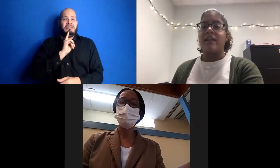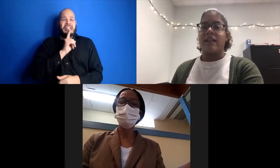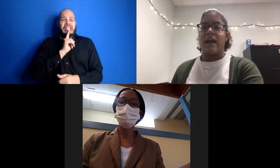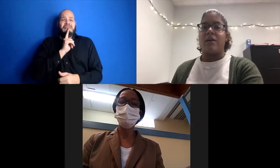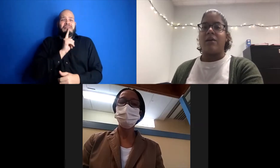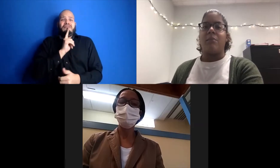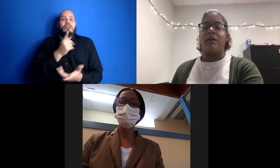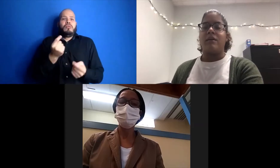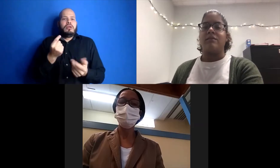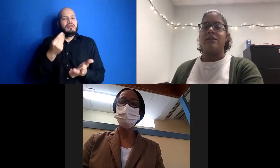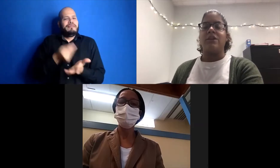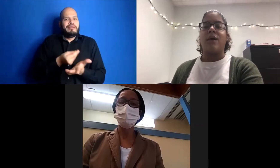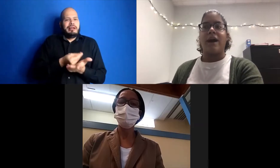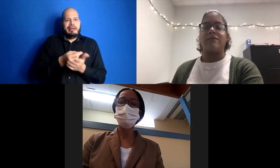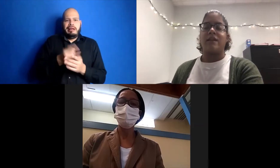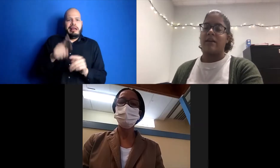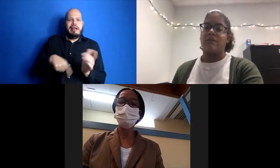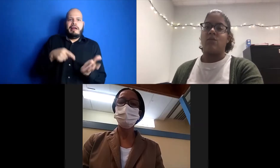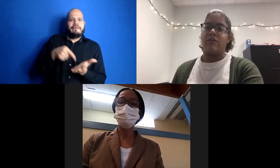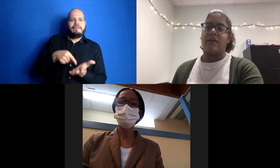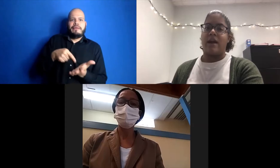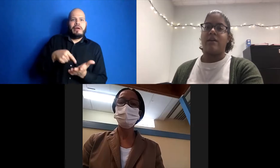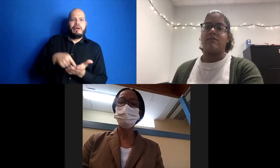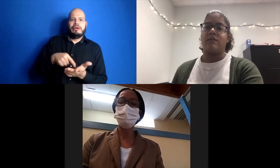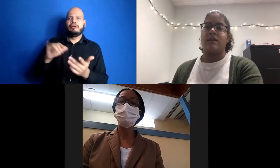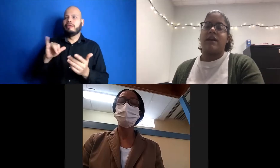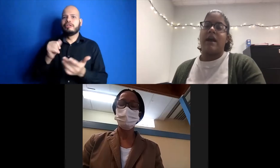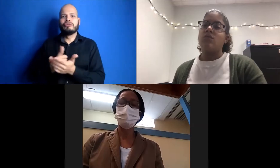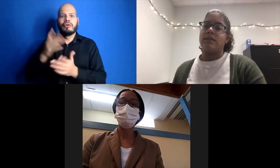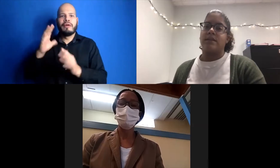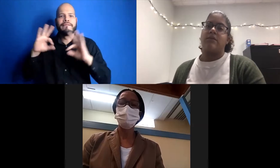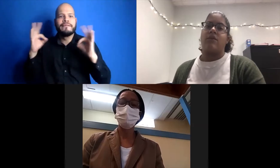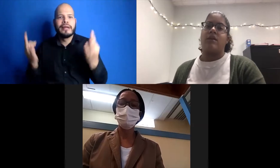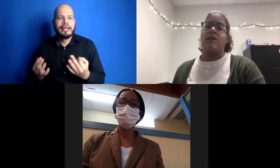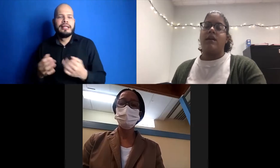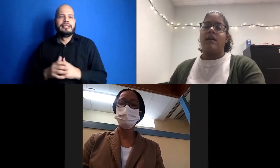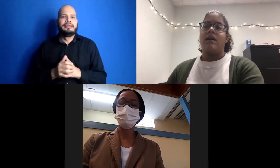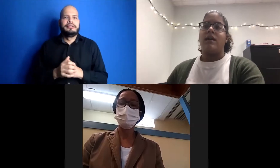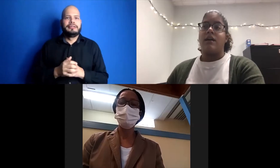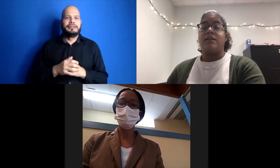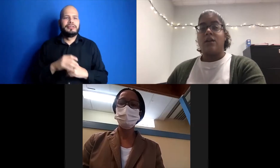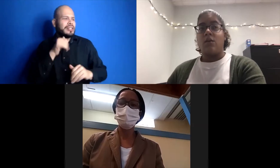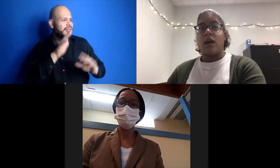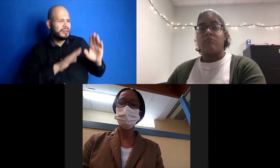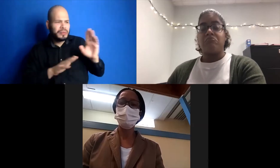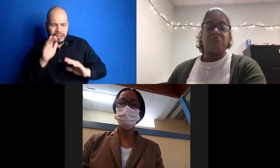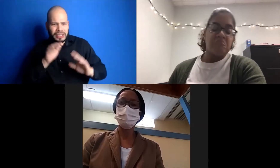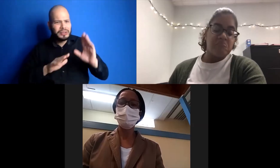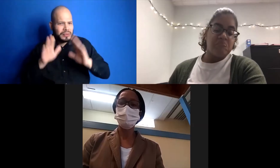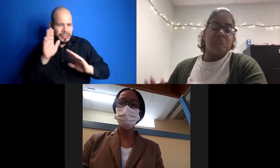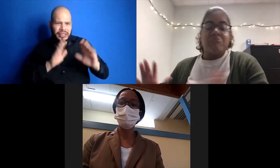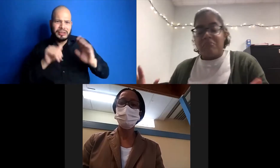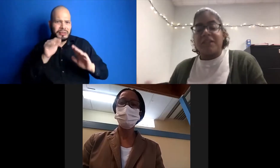that but you don't have to have what they have like everyone's different and I said okay that's